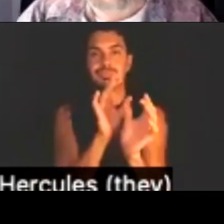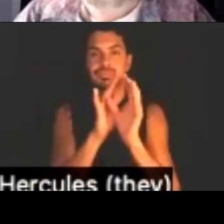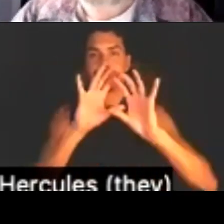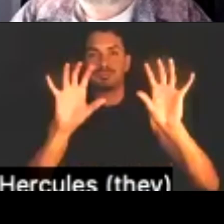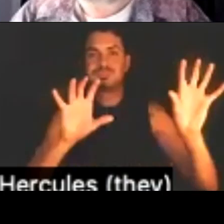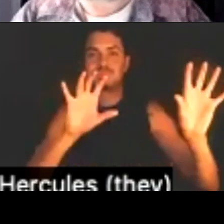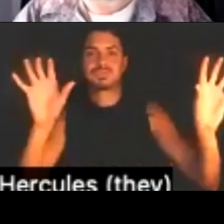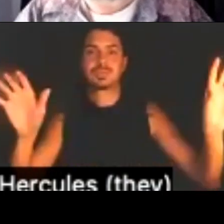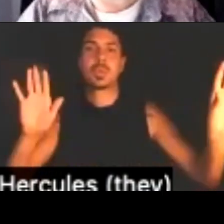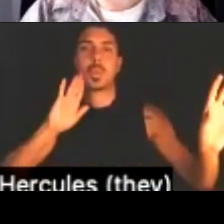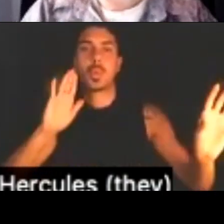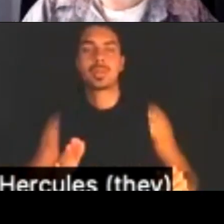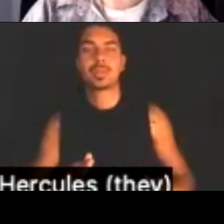as we move along today.